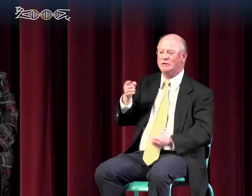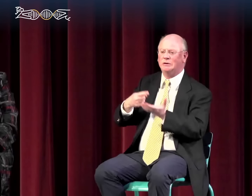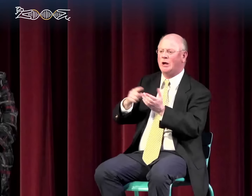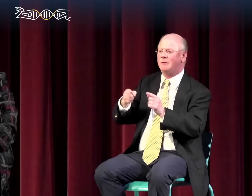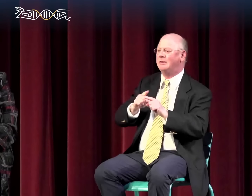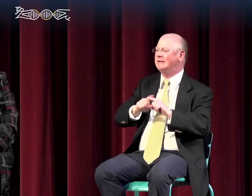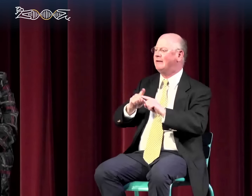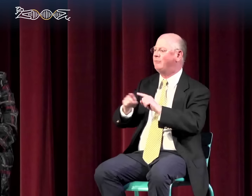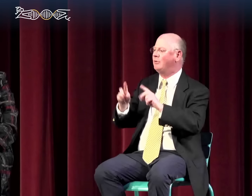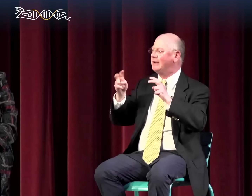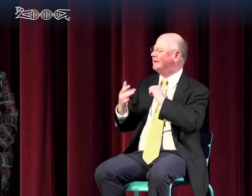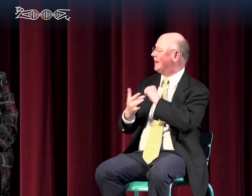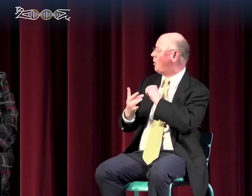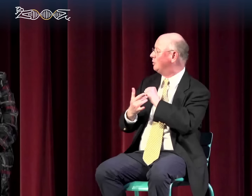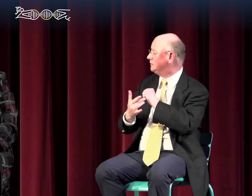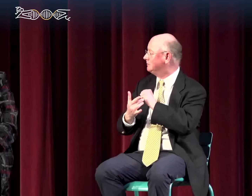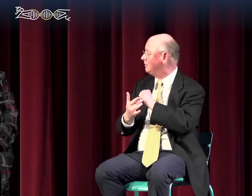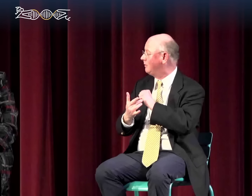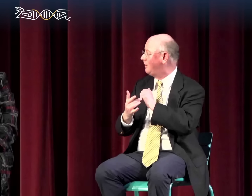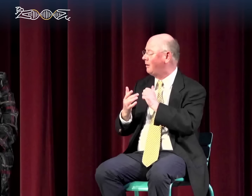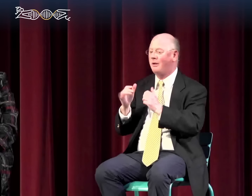a number of different techniques.